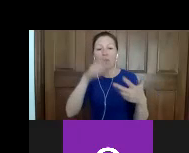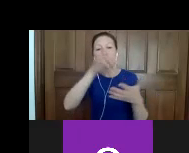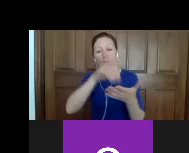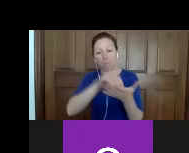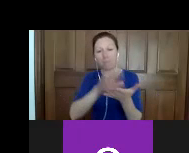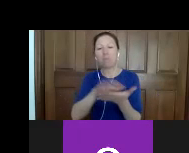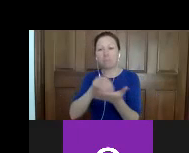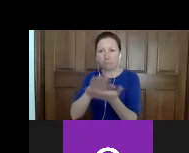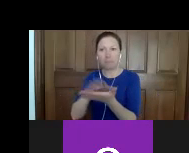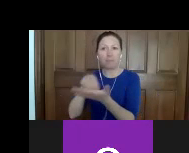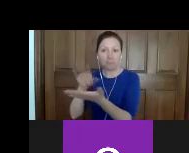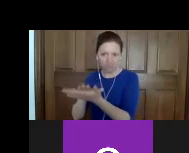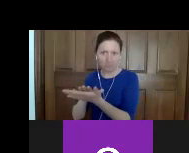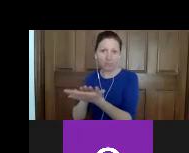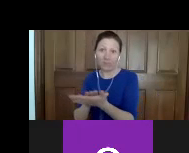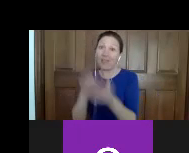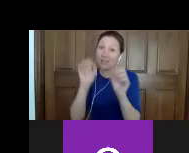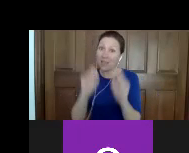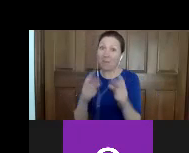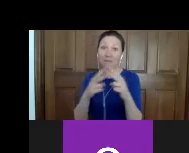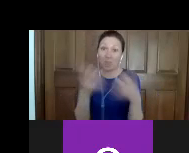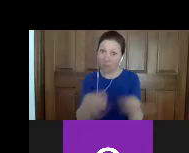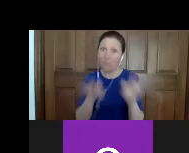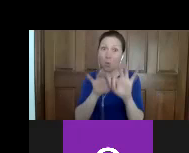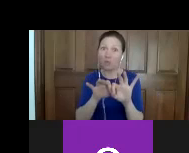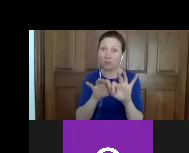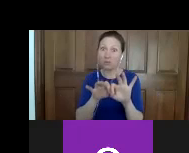So make sure you're documenting what you're observing.